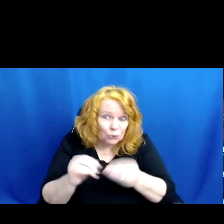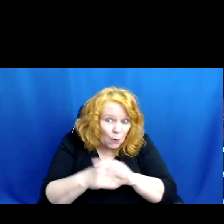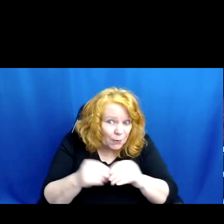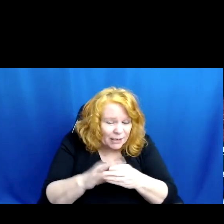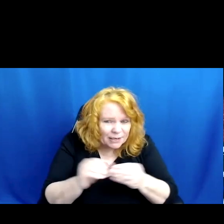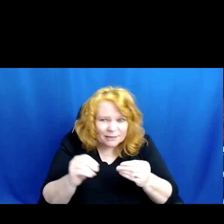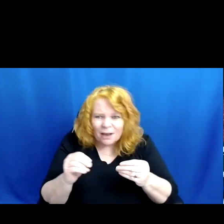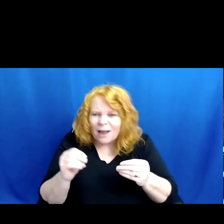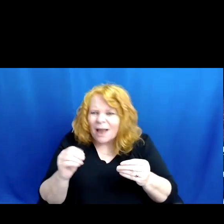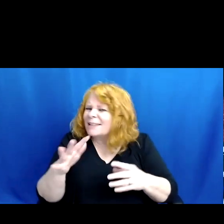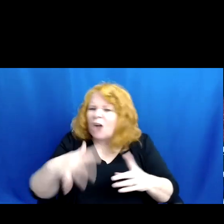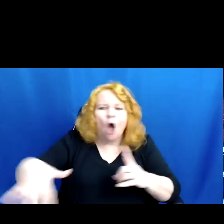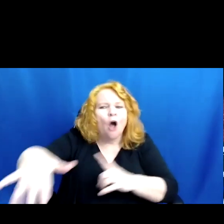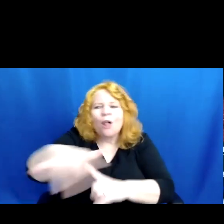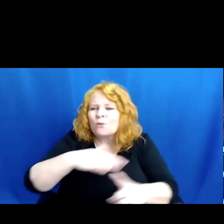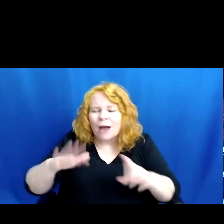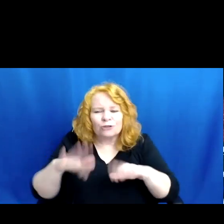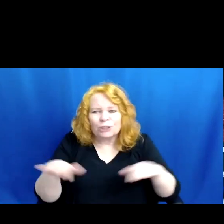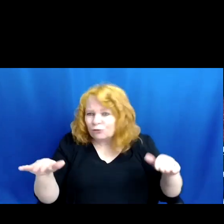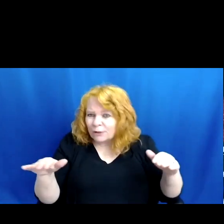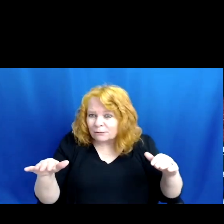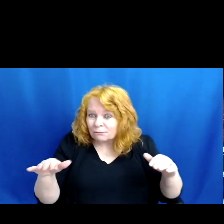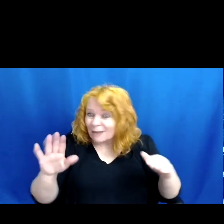They are in your kitchen, they’re in the bathroom, they’re in the garden, they’re